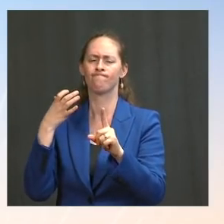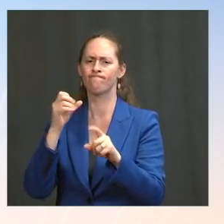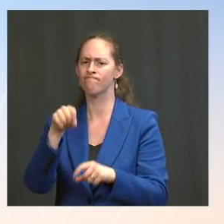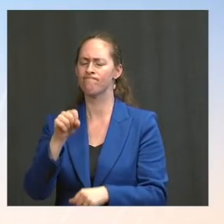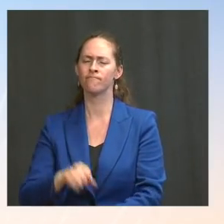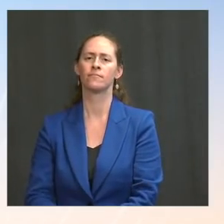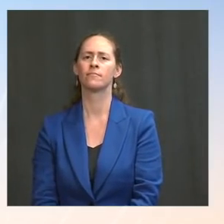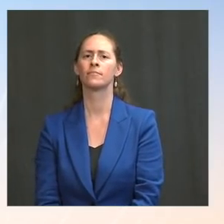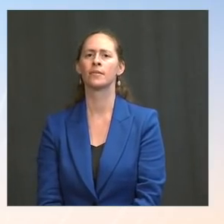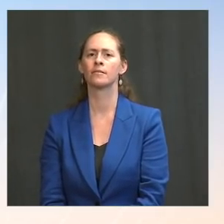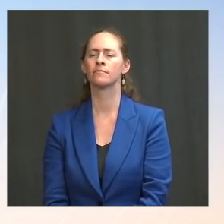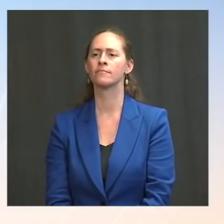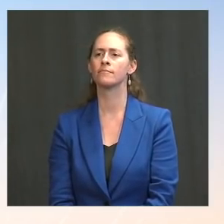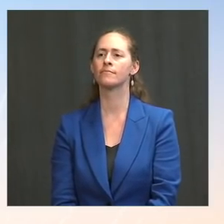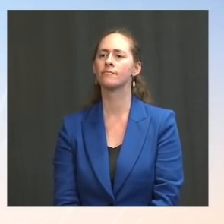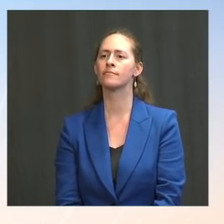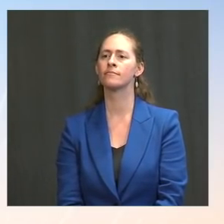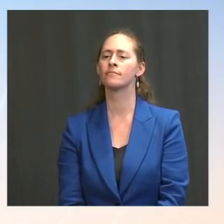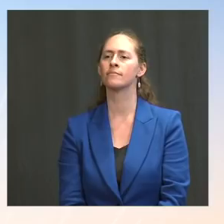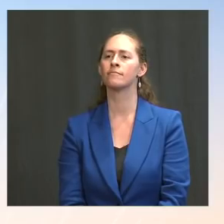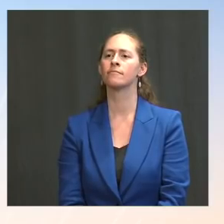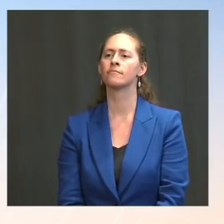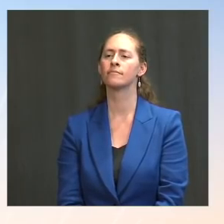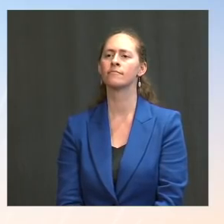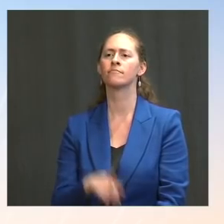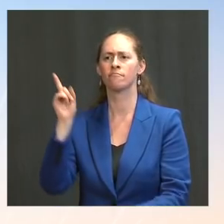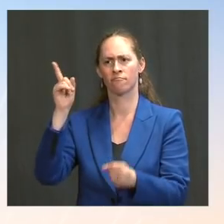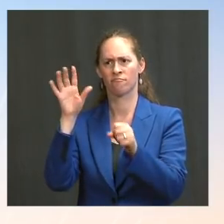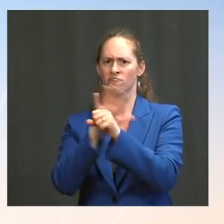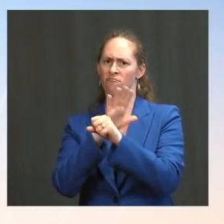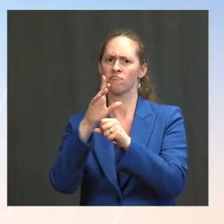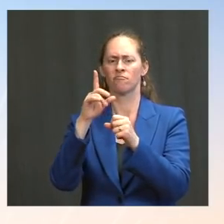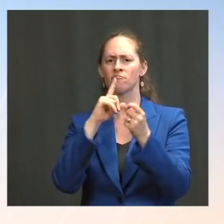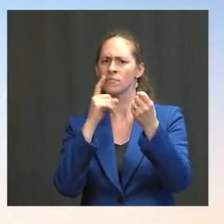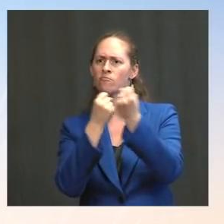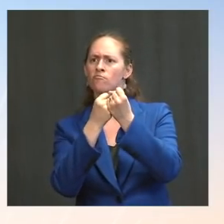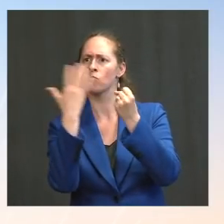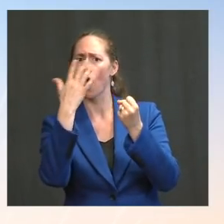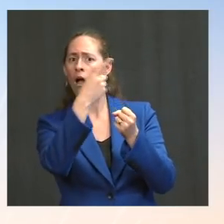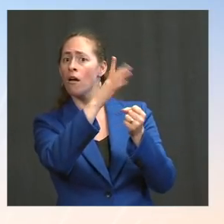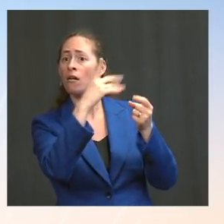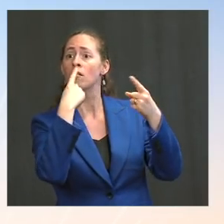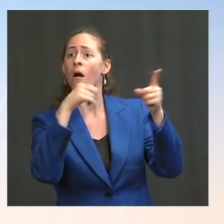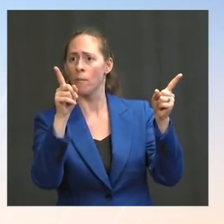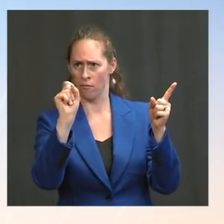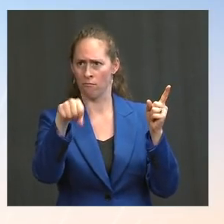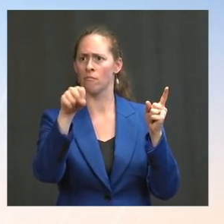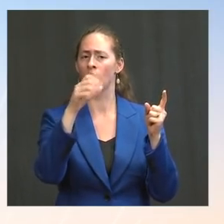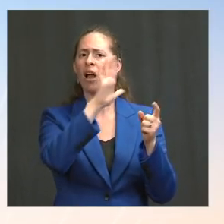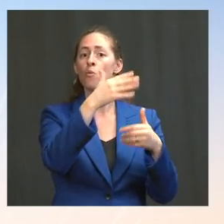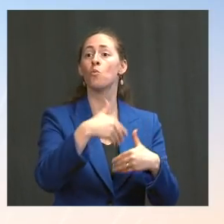He strongly supports Secretary Austin's announcement that he's accepting the core recommendations put forward by the Independent Review Commission